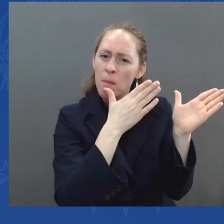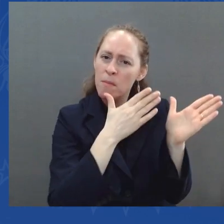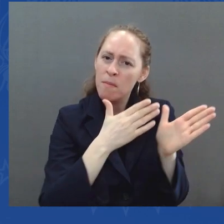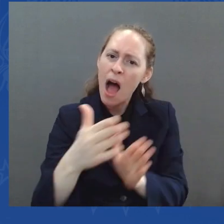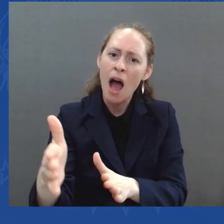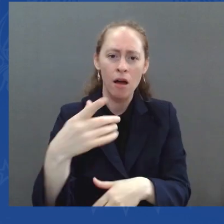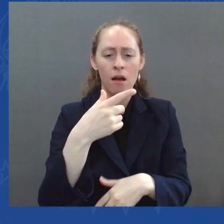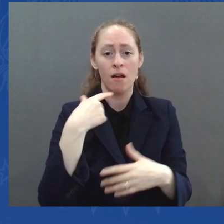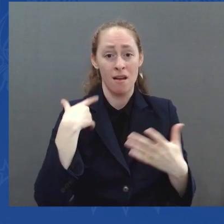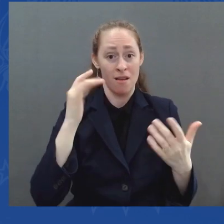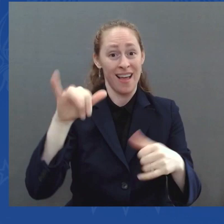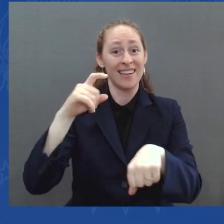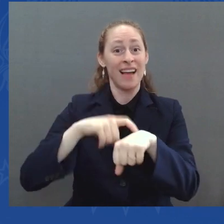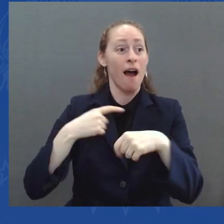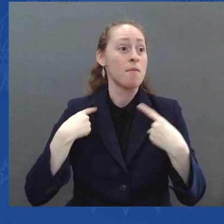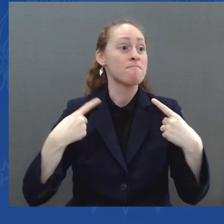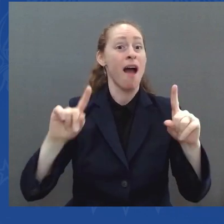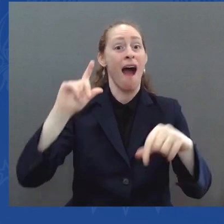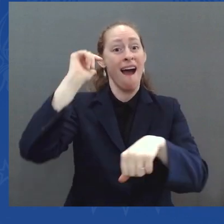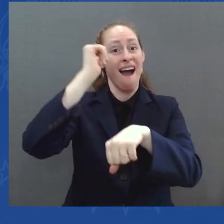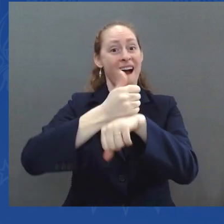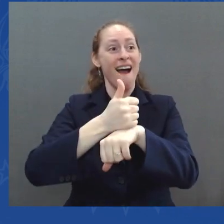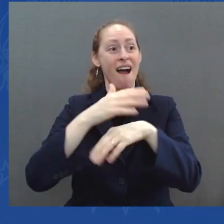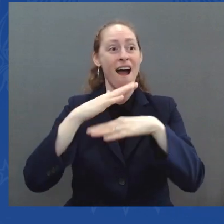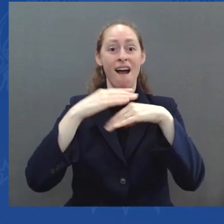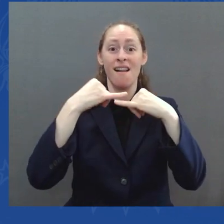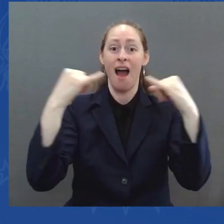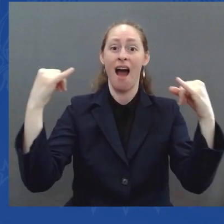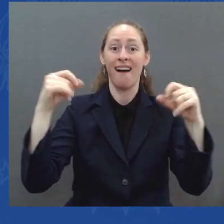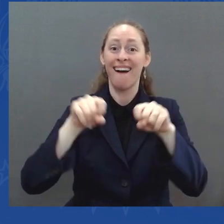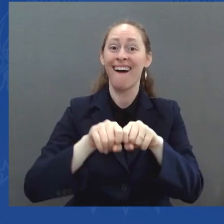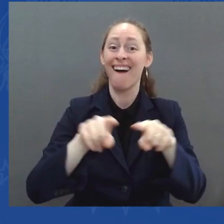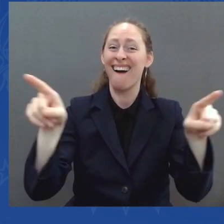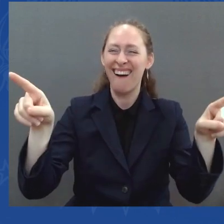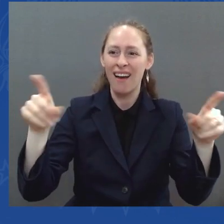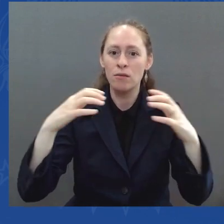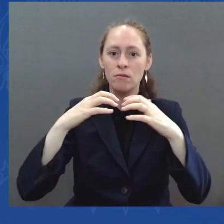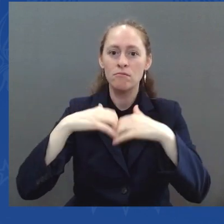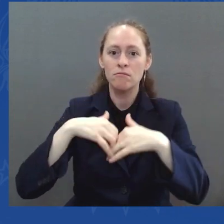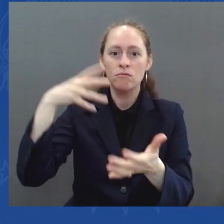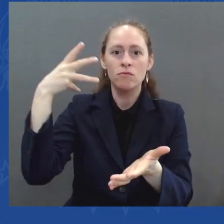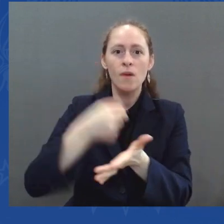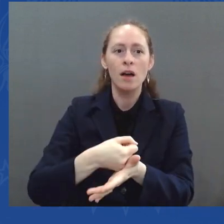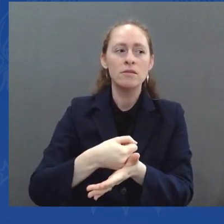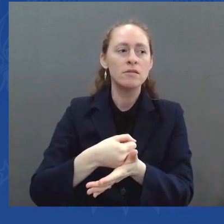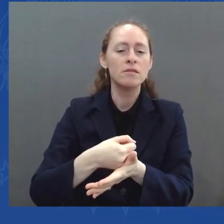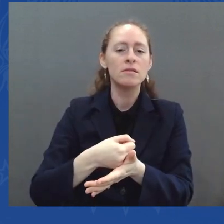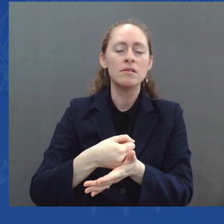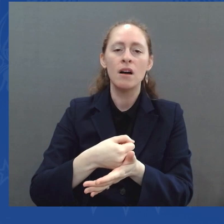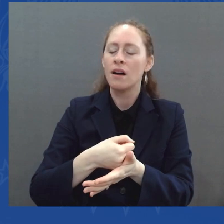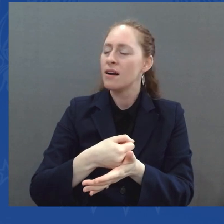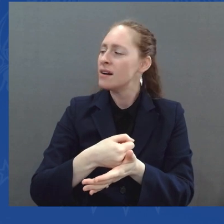So given all the noise and the controversy and the skepticism, it took a while for the American people to understand what we had done.